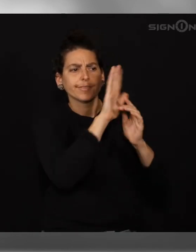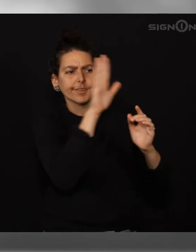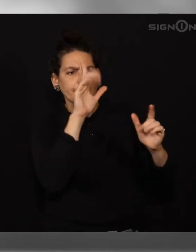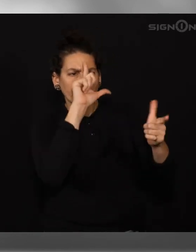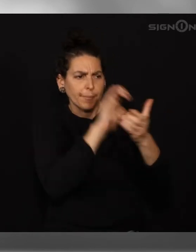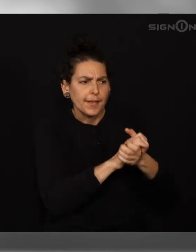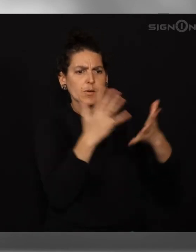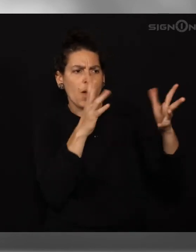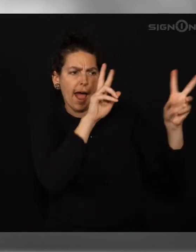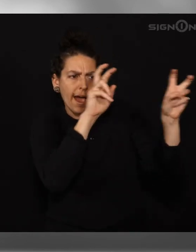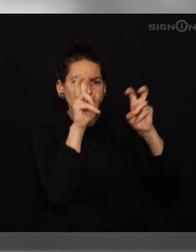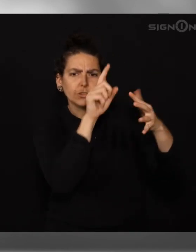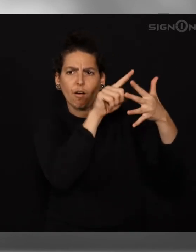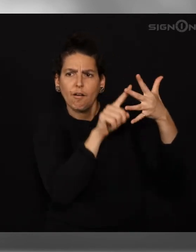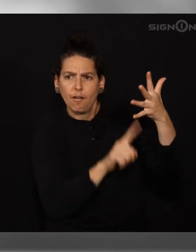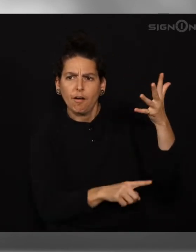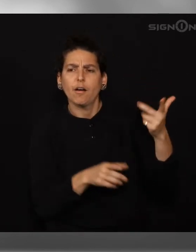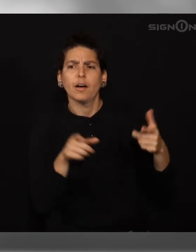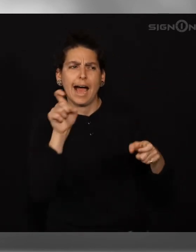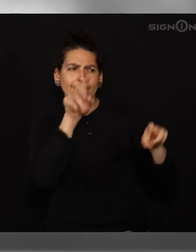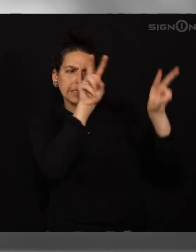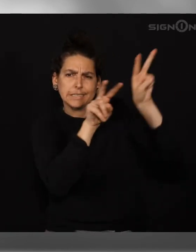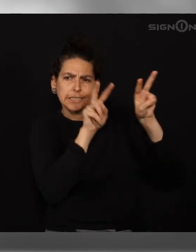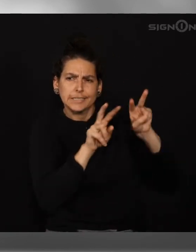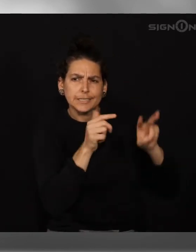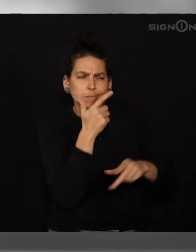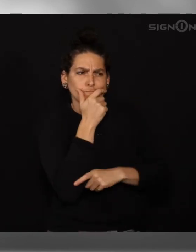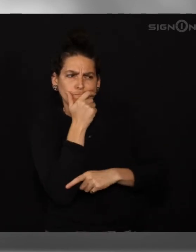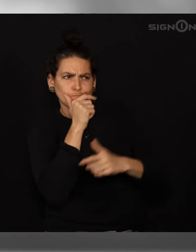You should look at this and do your research so you're sure to vote for candidates who believe